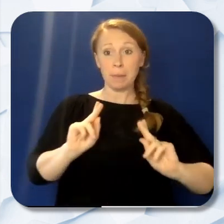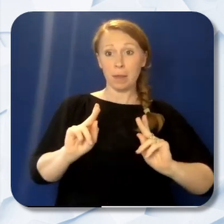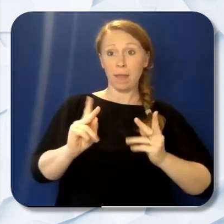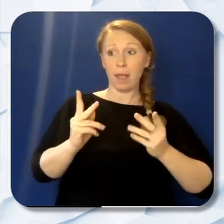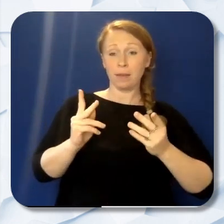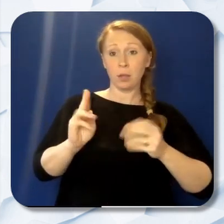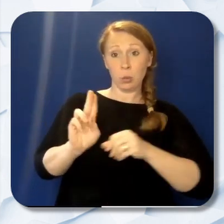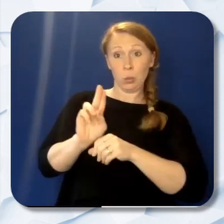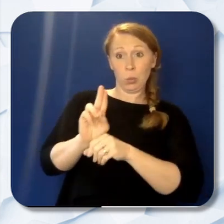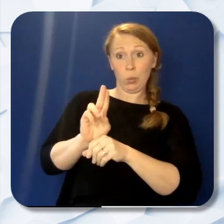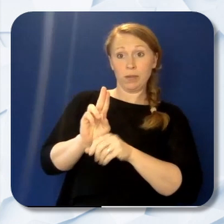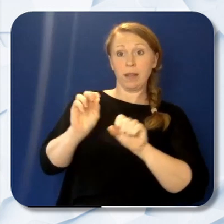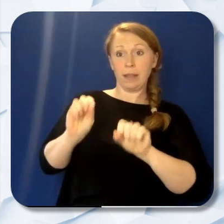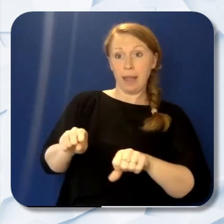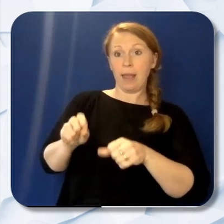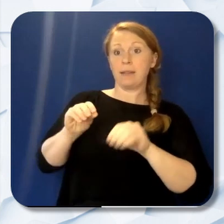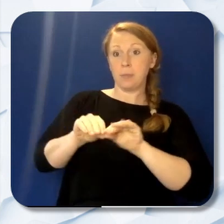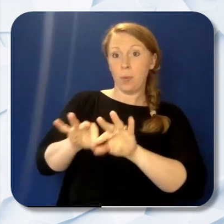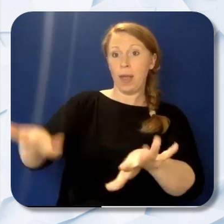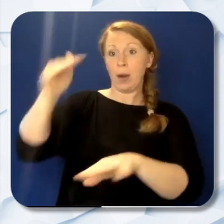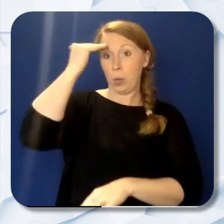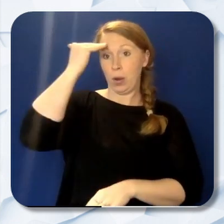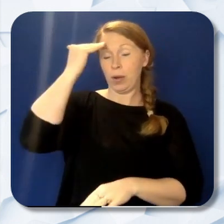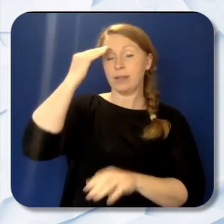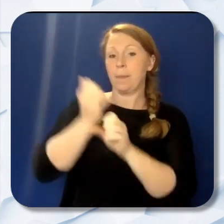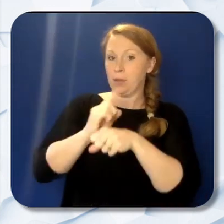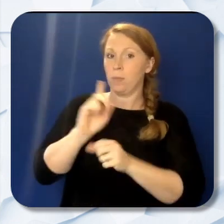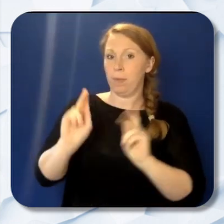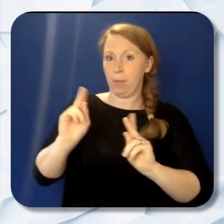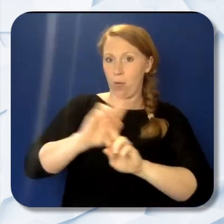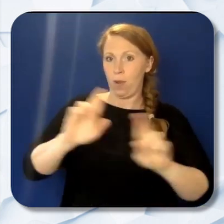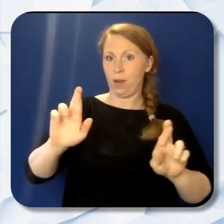and ensure that the right tools are at the ready. Schools are our pivotal partners in this work.